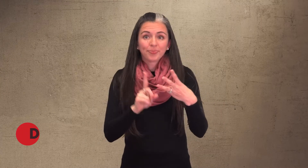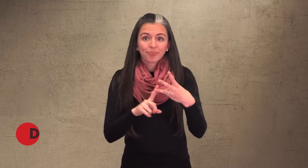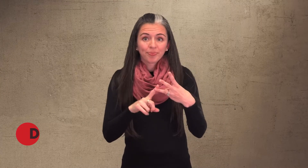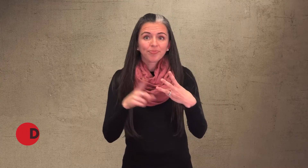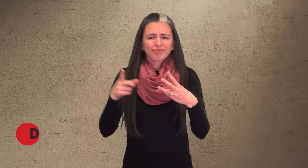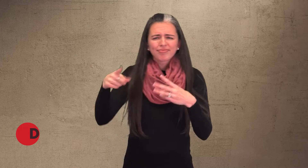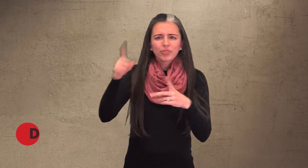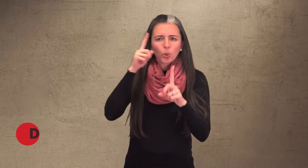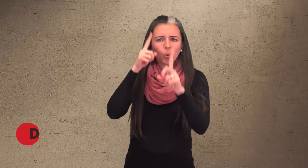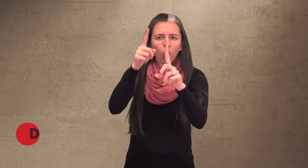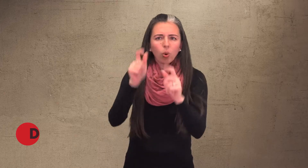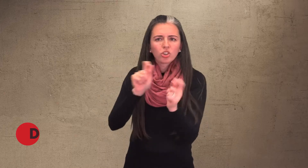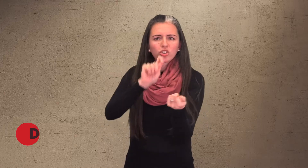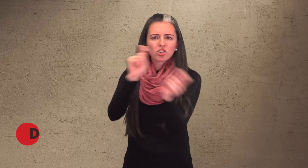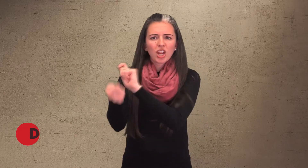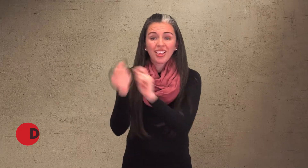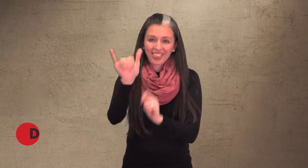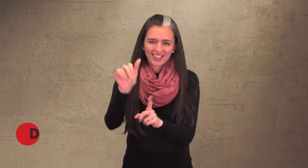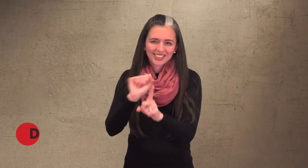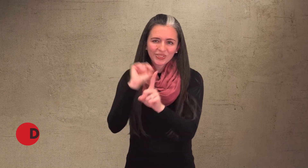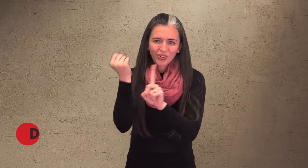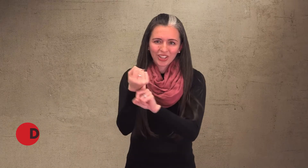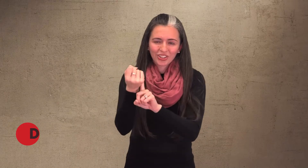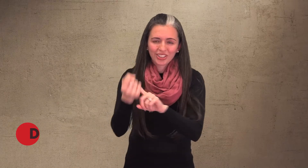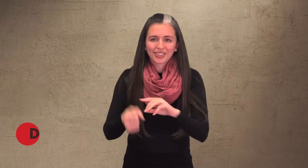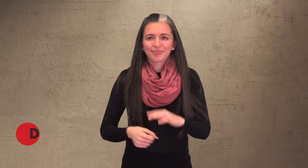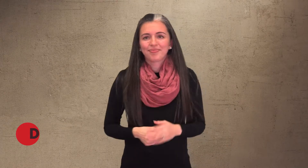with the goal of changing the situation.